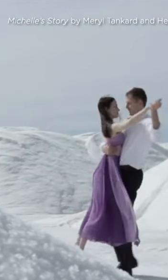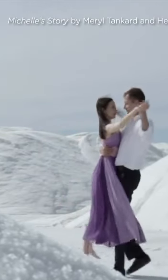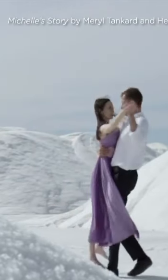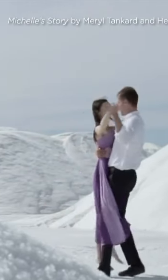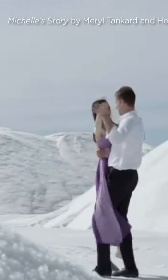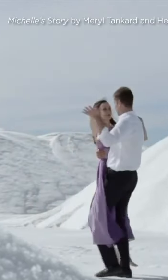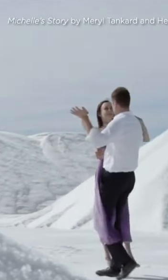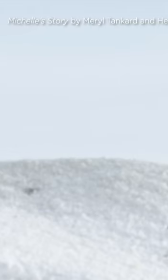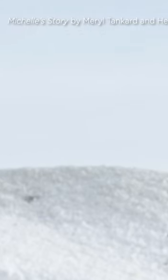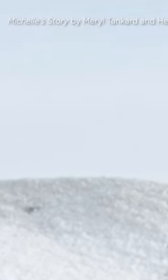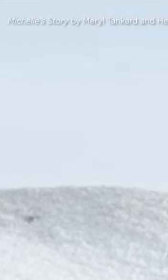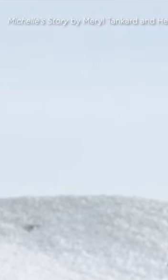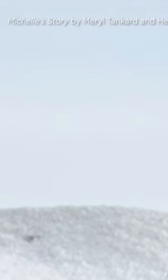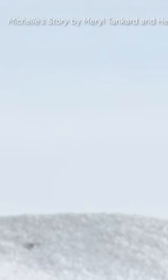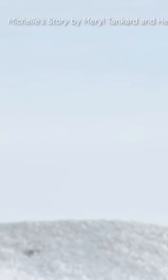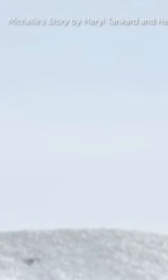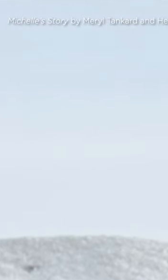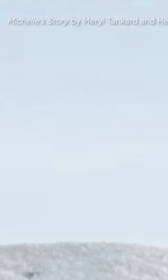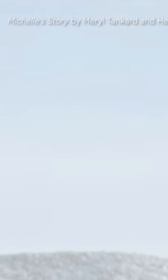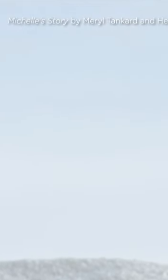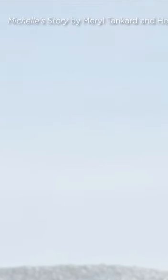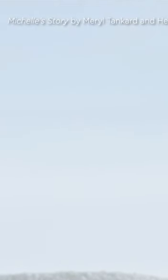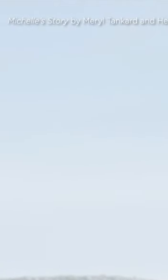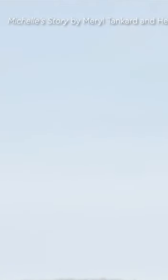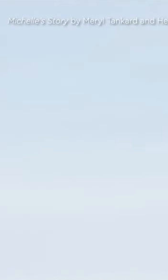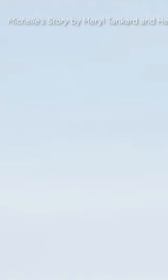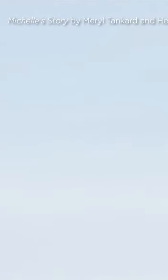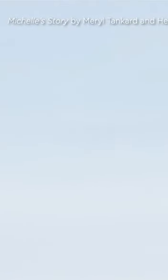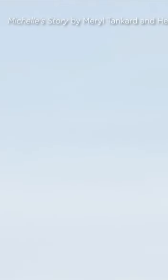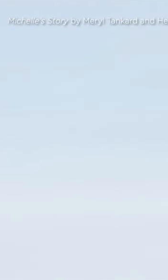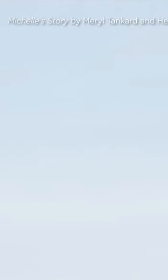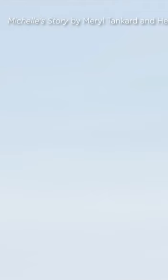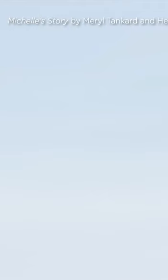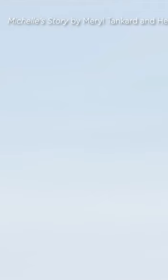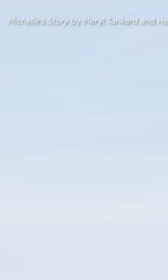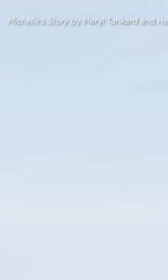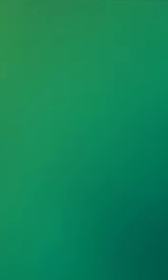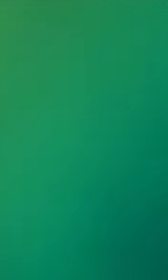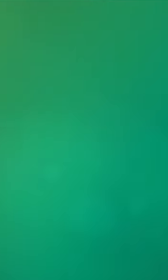Her warmth, her artistic talent, her discipline, her rigour, her passion and her strength.